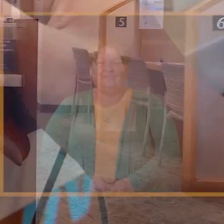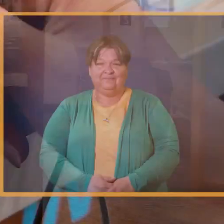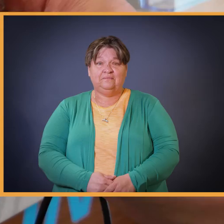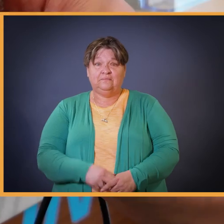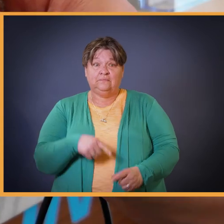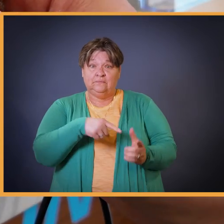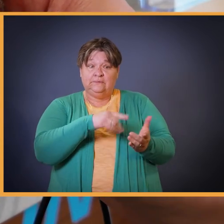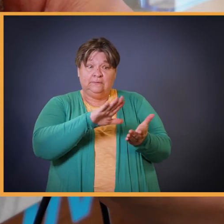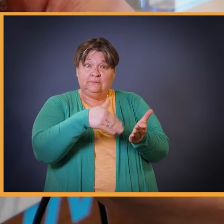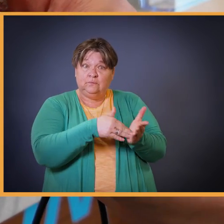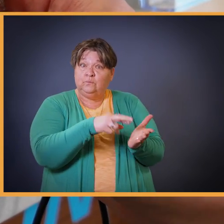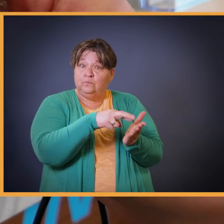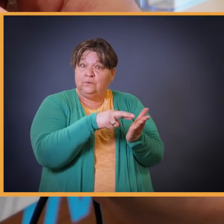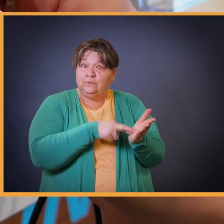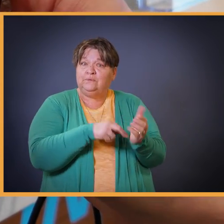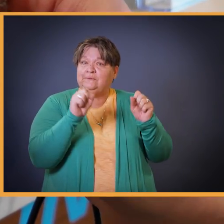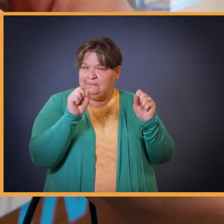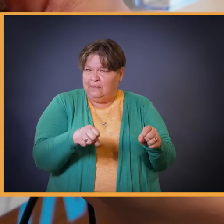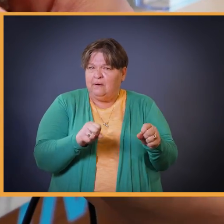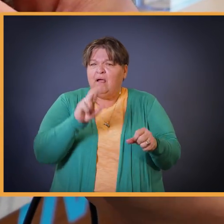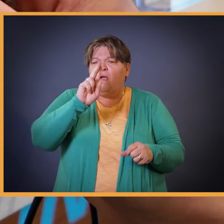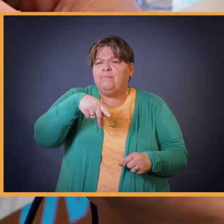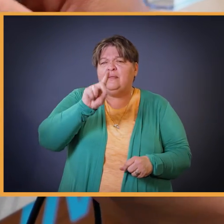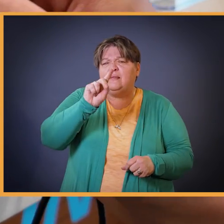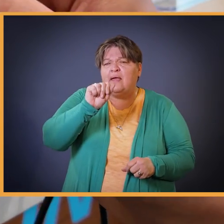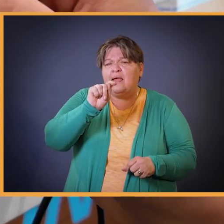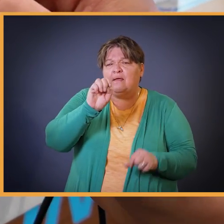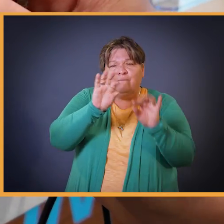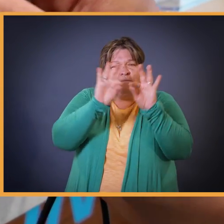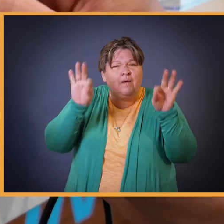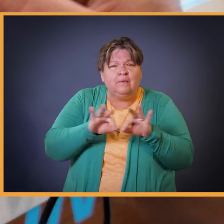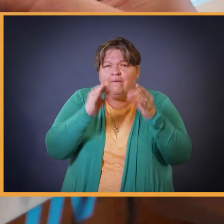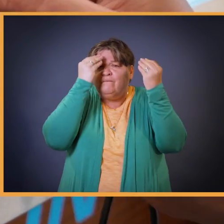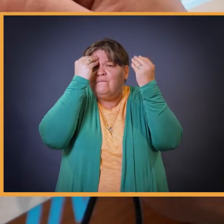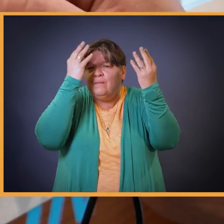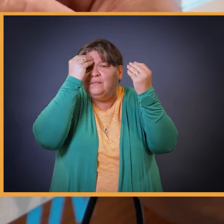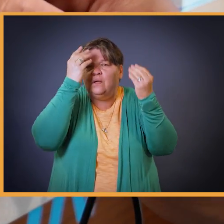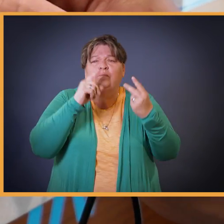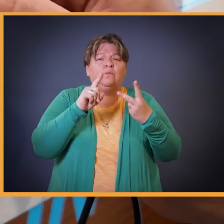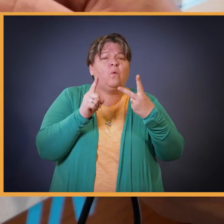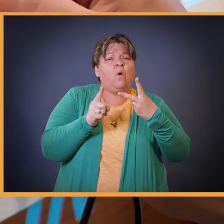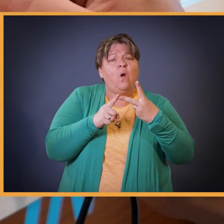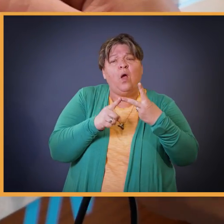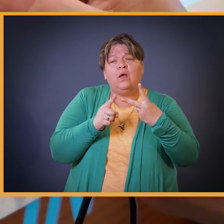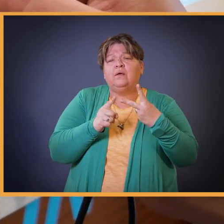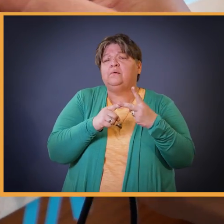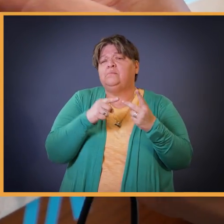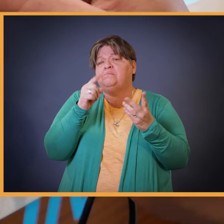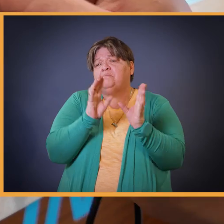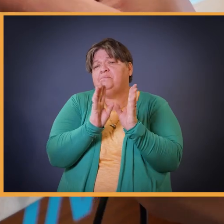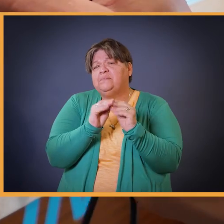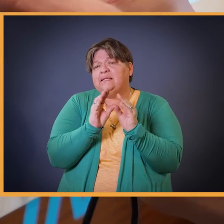At central registration, you can make updates to your information on file or meet with financial counselors.